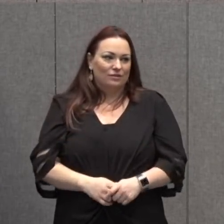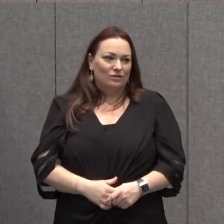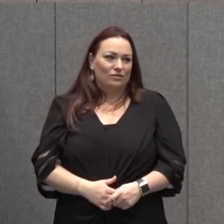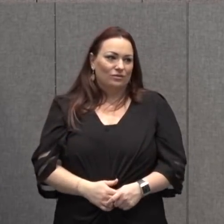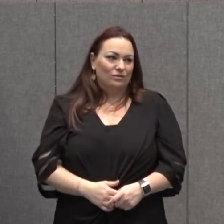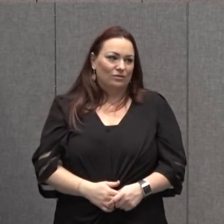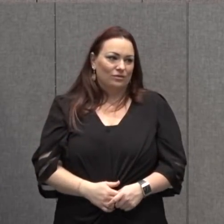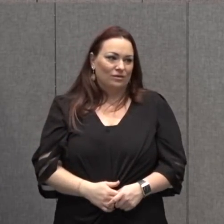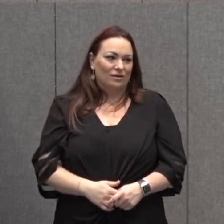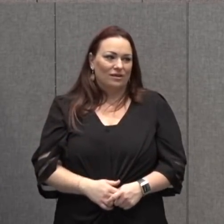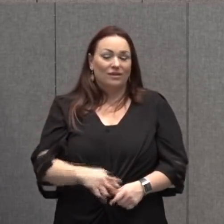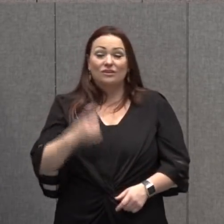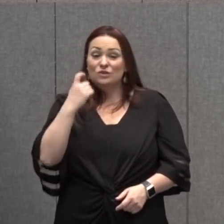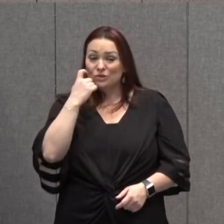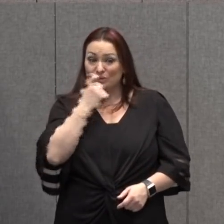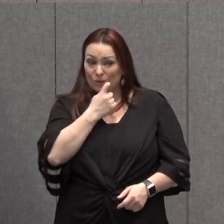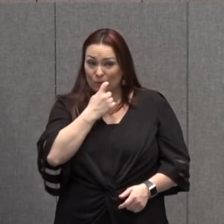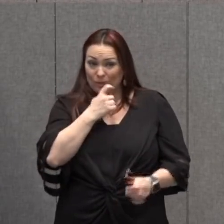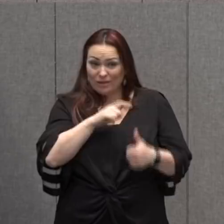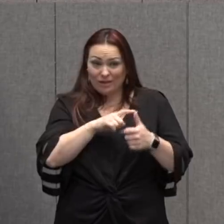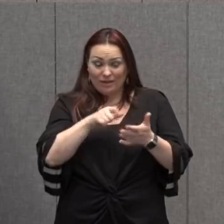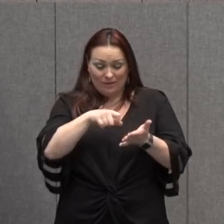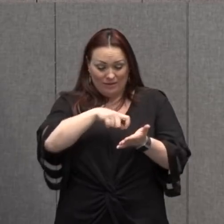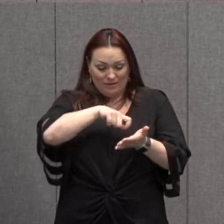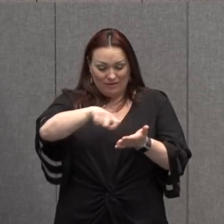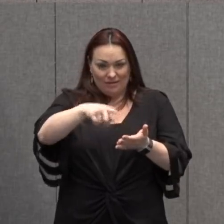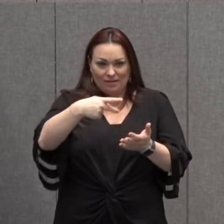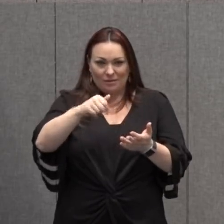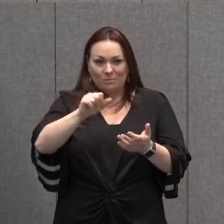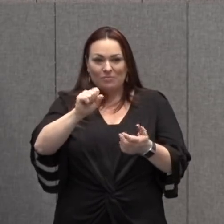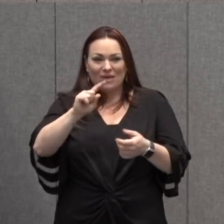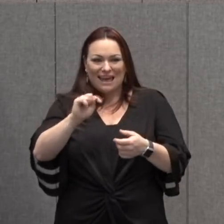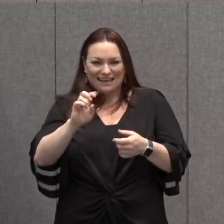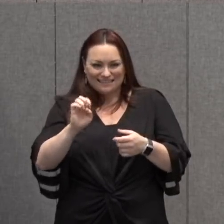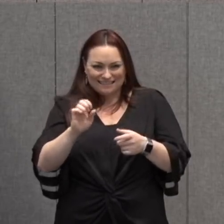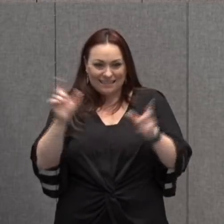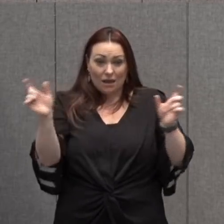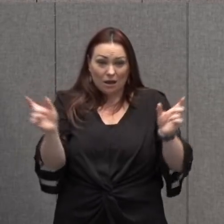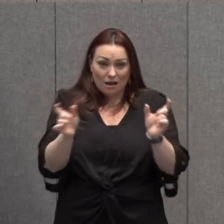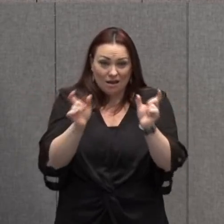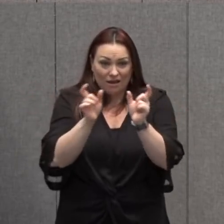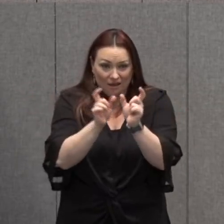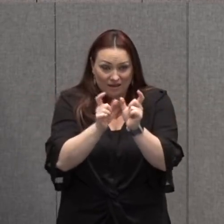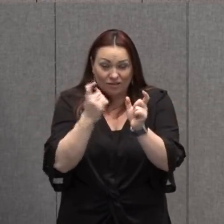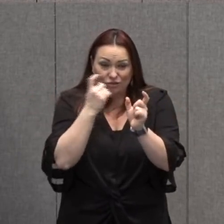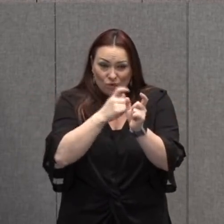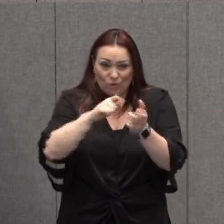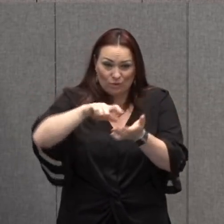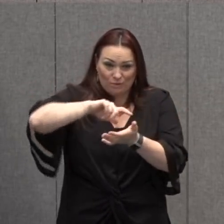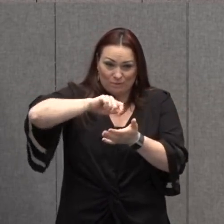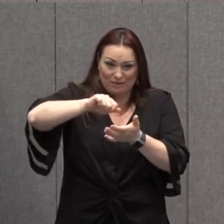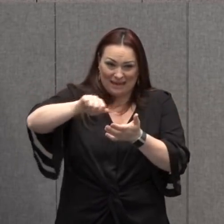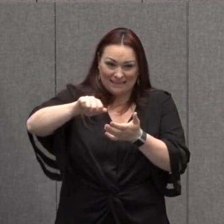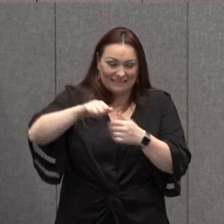Tooth, paste. Nice, yay. Okay. - All right.